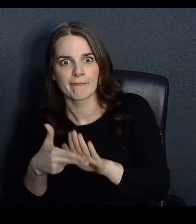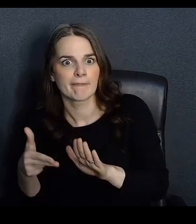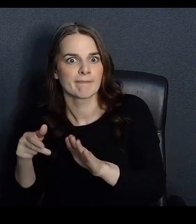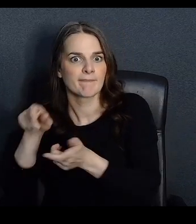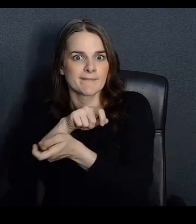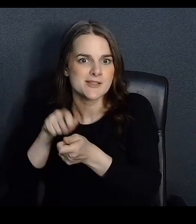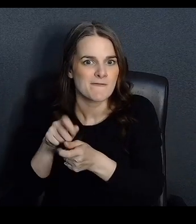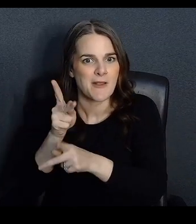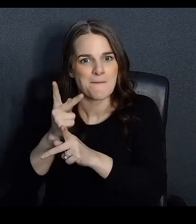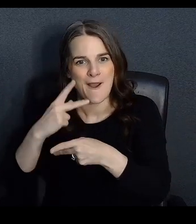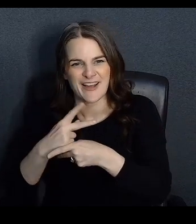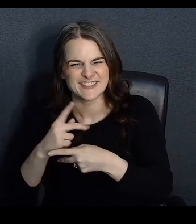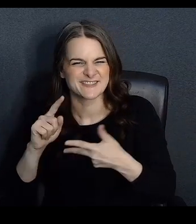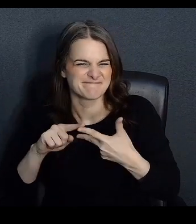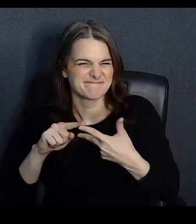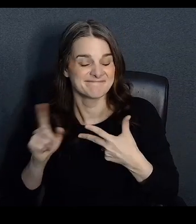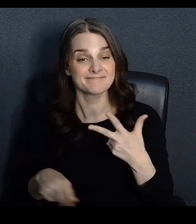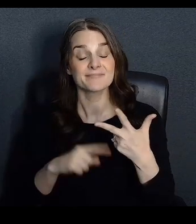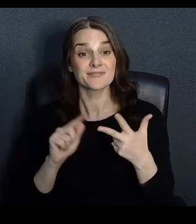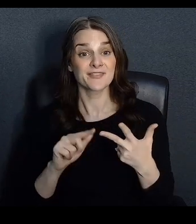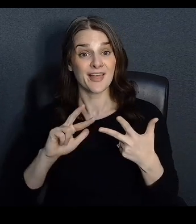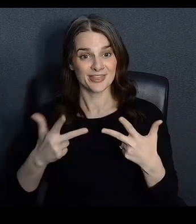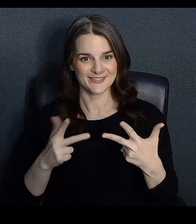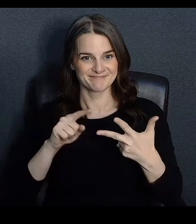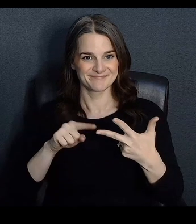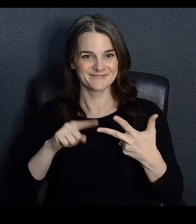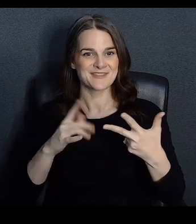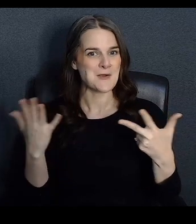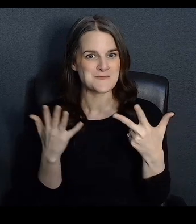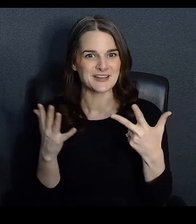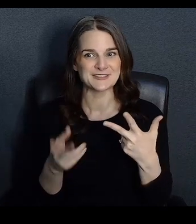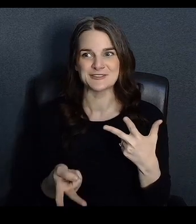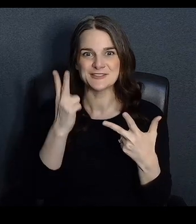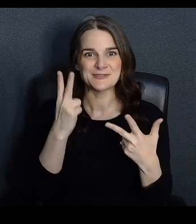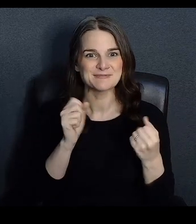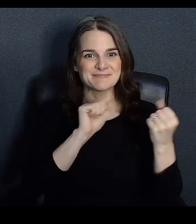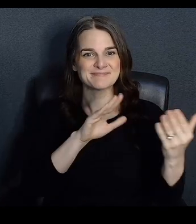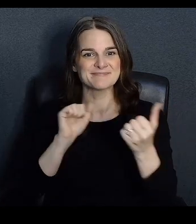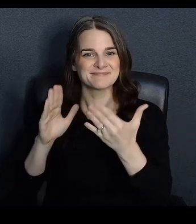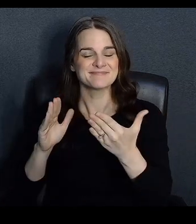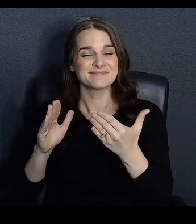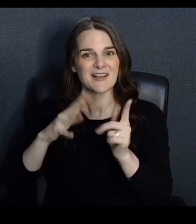Finally, our third objective is to identify two ways to incorporate environmental cues into your routines.